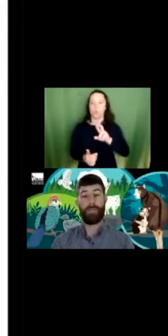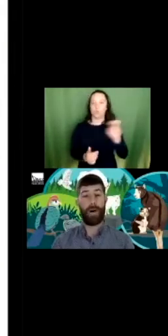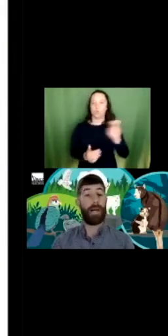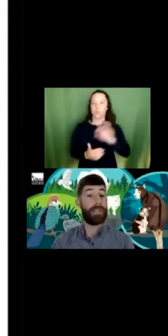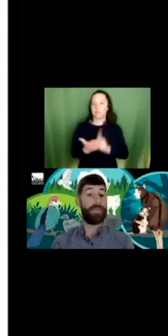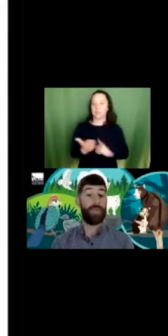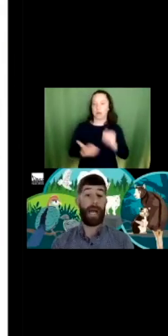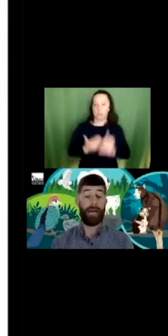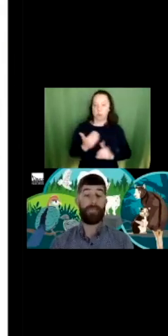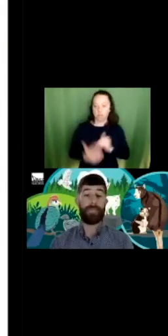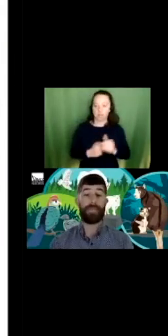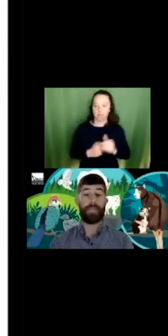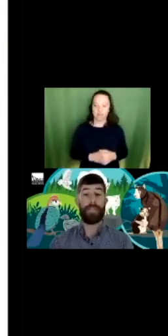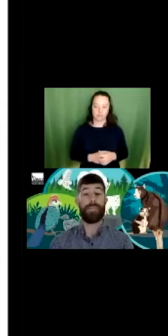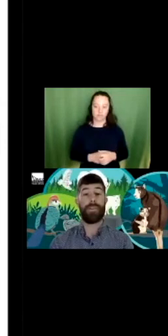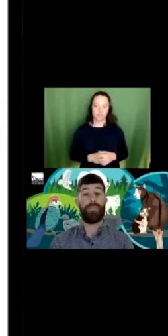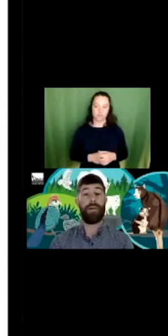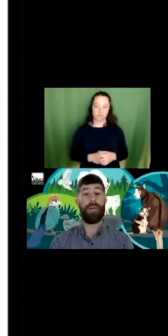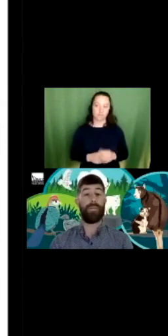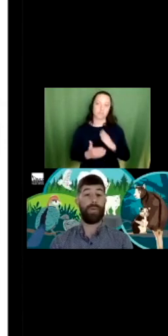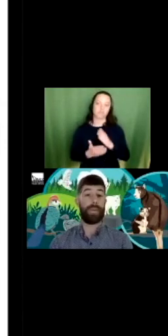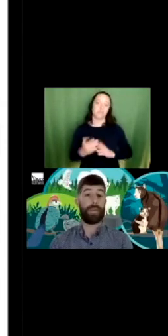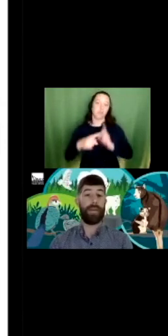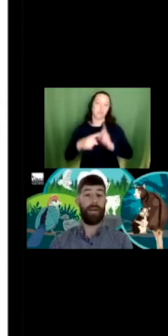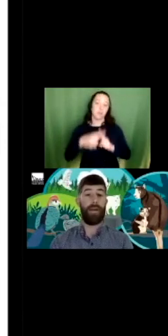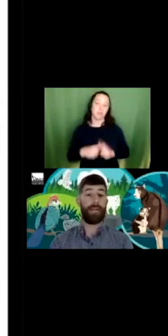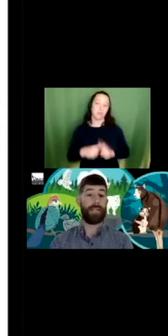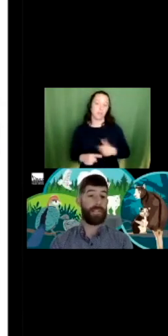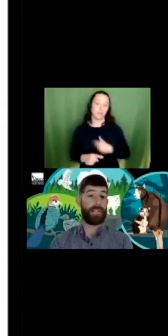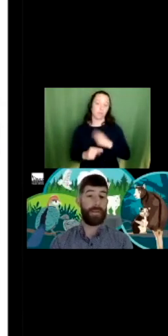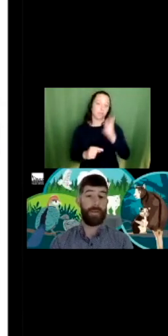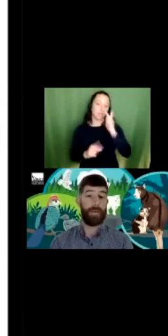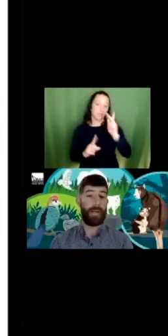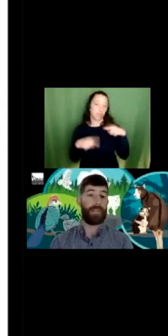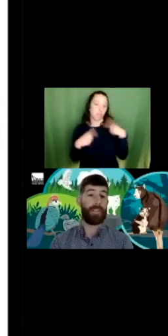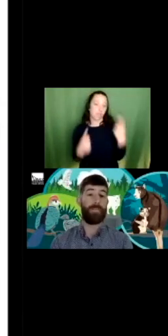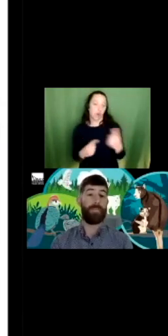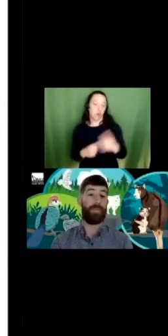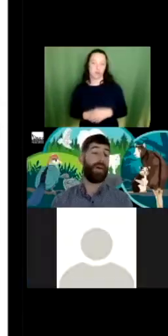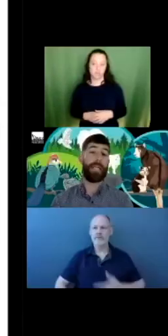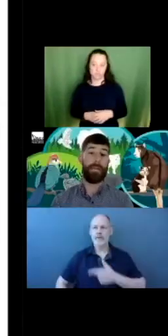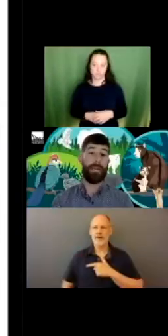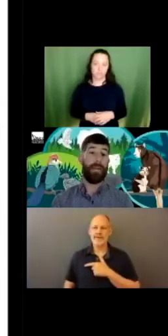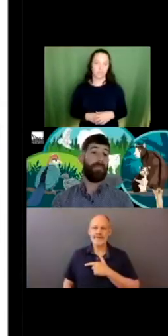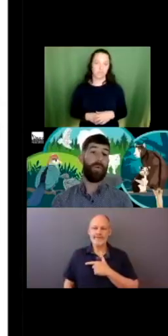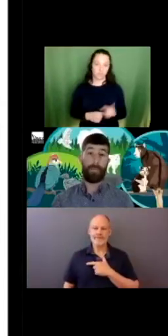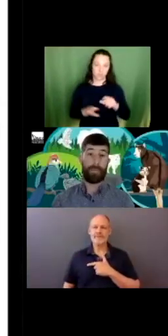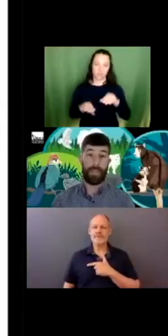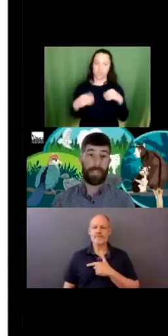Positives we've seen with distance learning program is providing more opportunities for